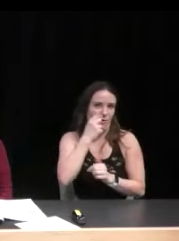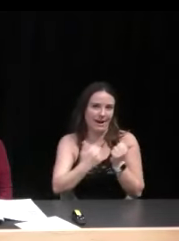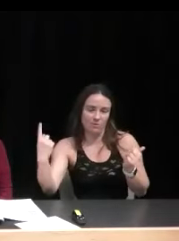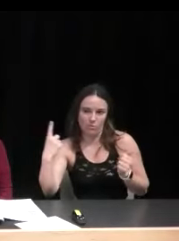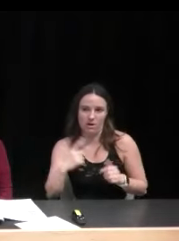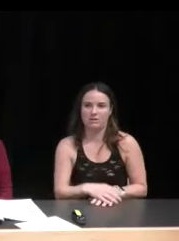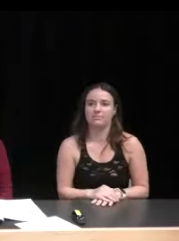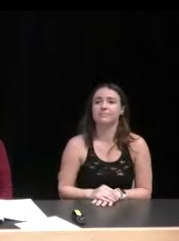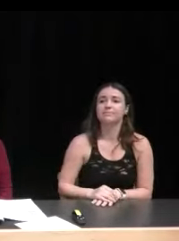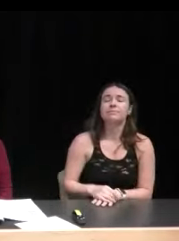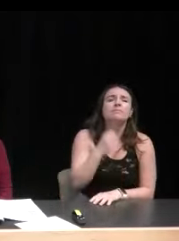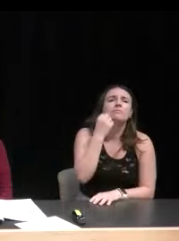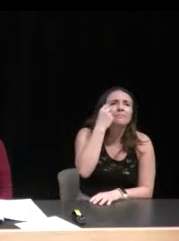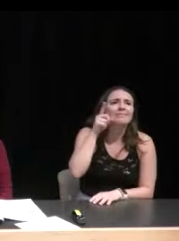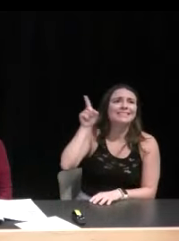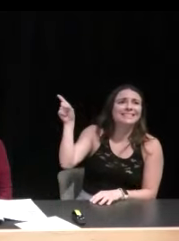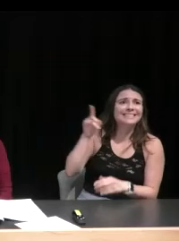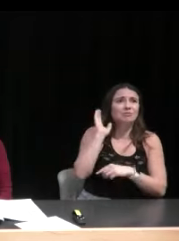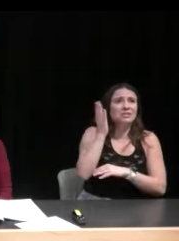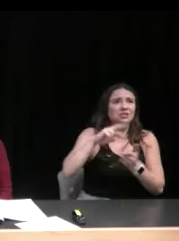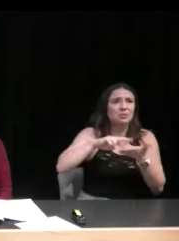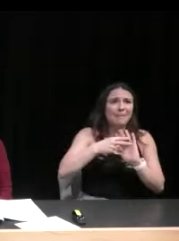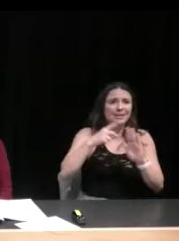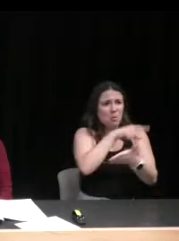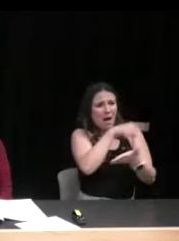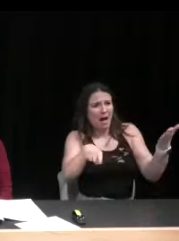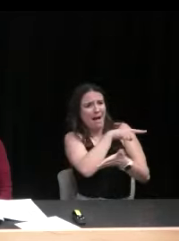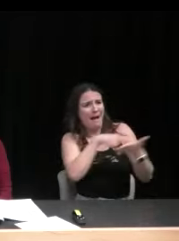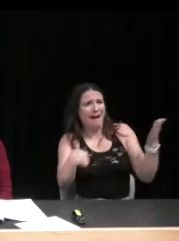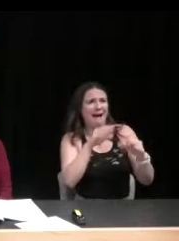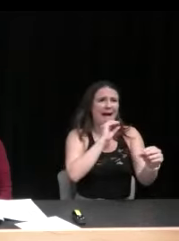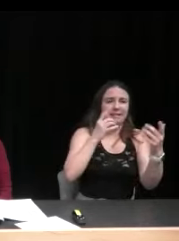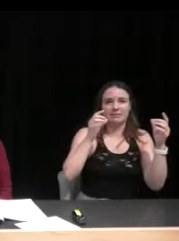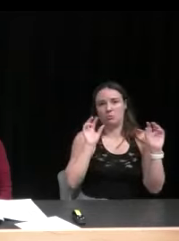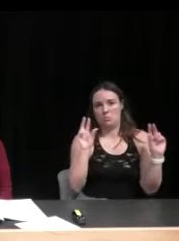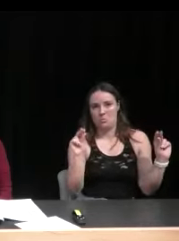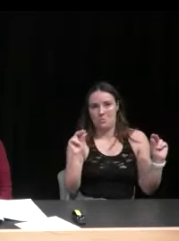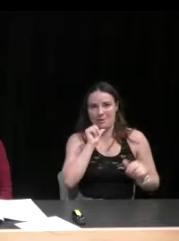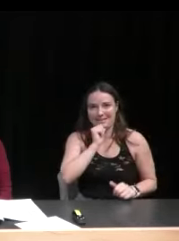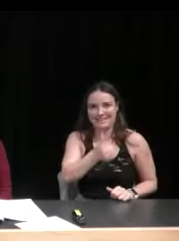how to um Foster safe environments for everyone this presentation is not meant